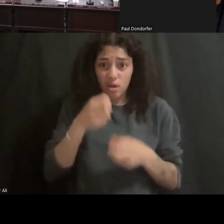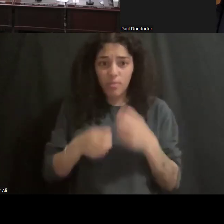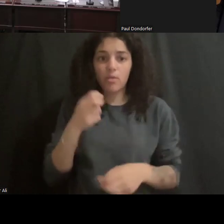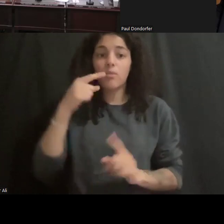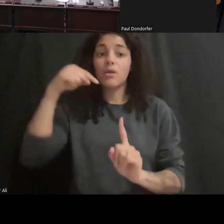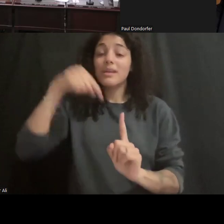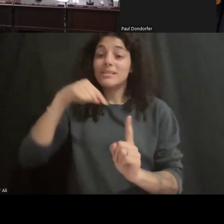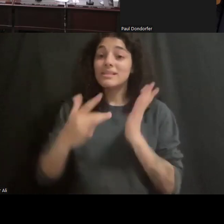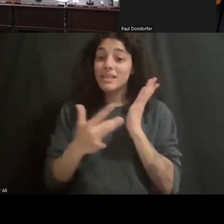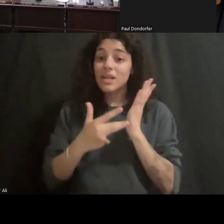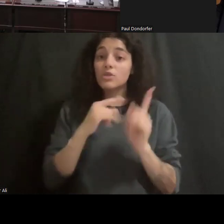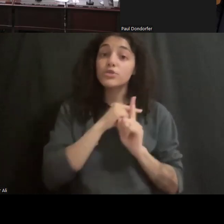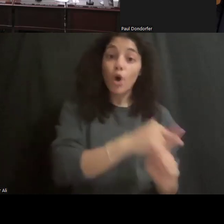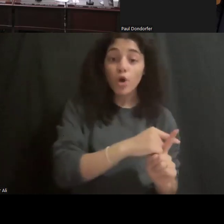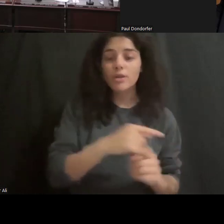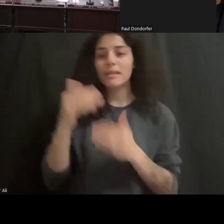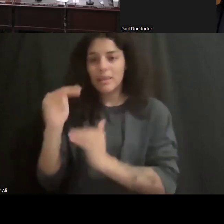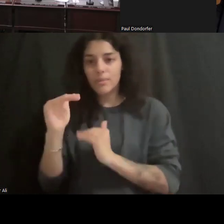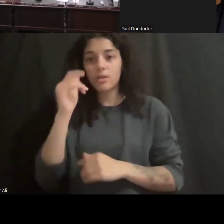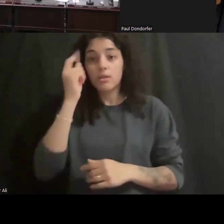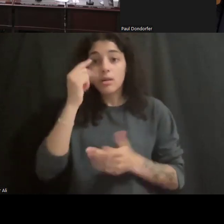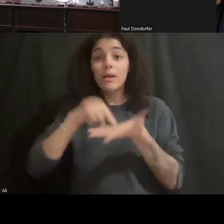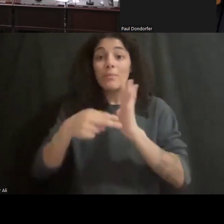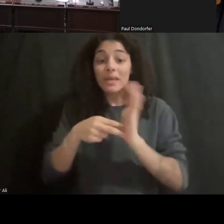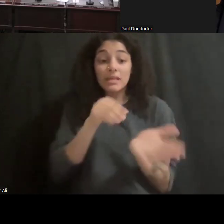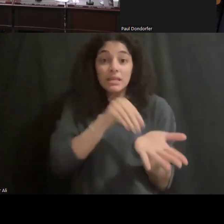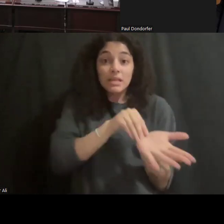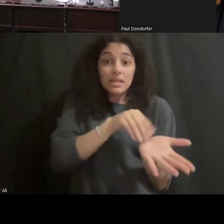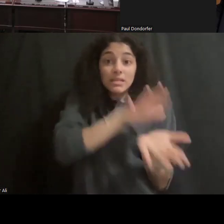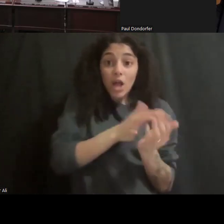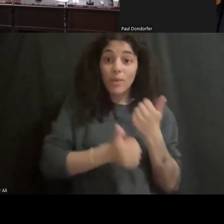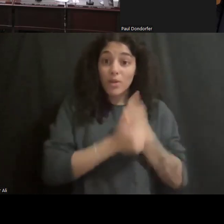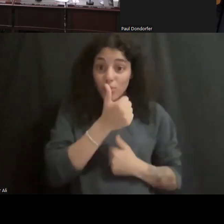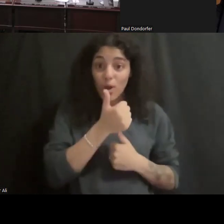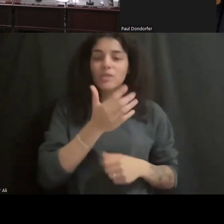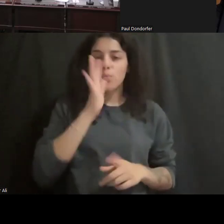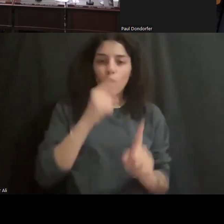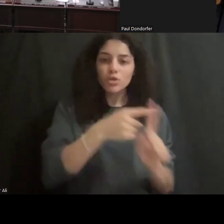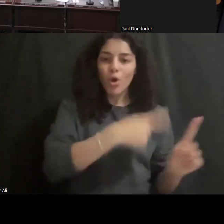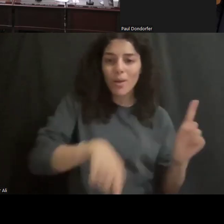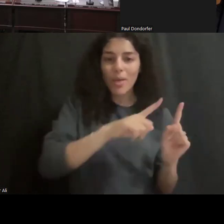limited It tracks down documented threats not law-abiding citizens Excuse me There are strict